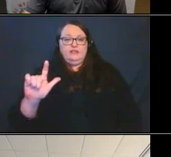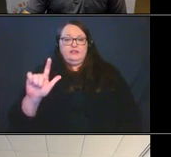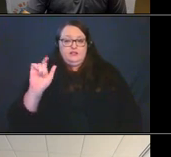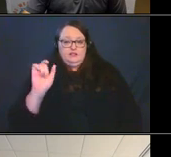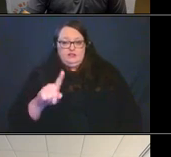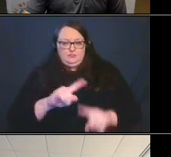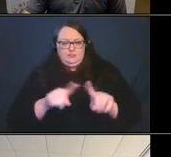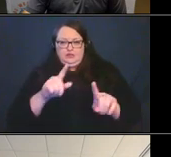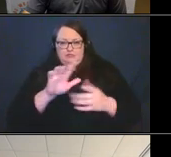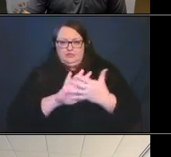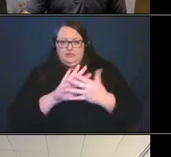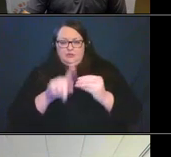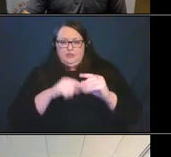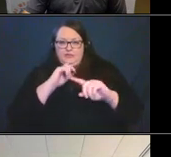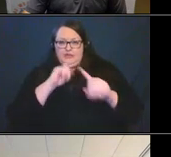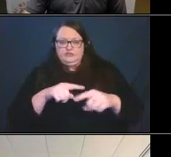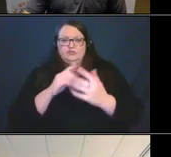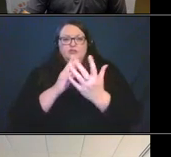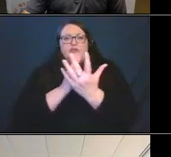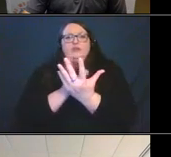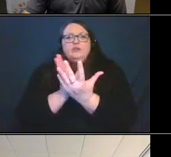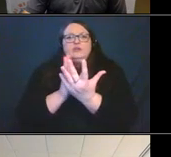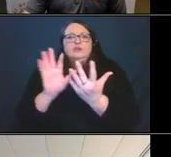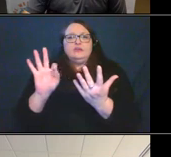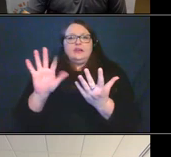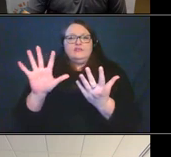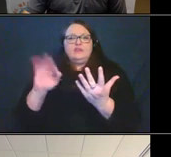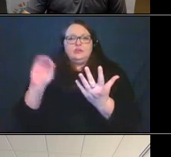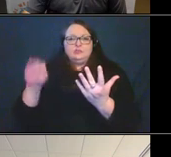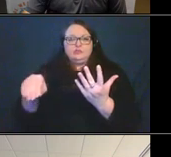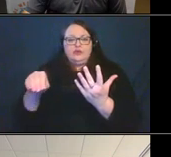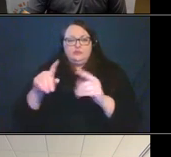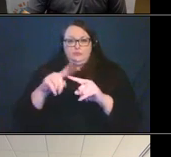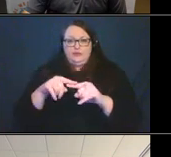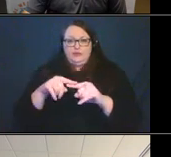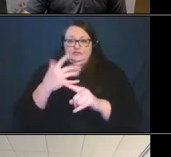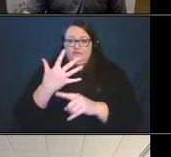clear in the answer: is the 95th percentile based on the previous five years to 2019-2023